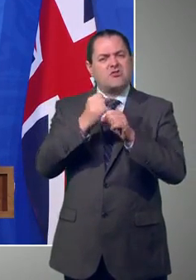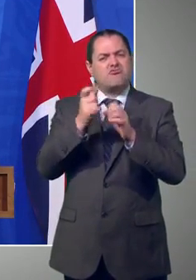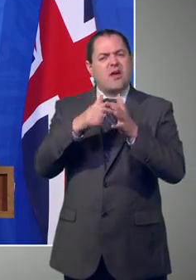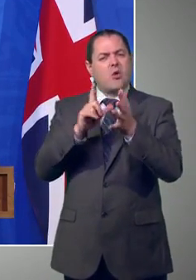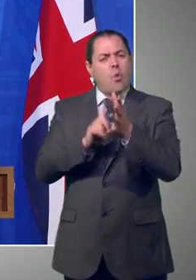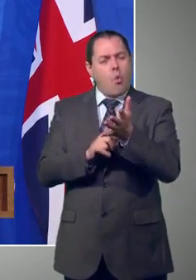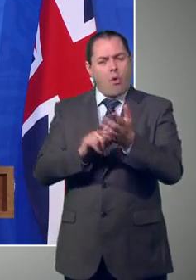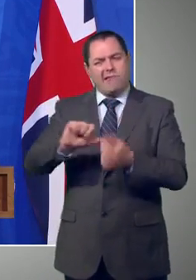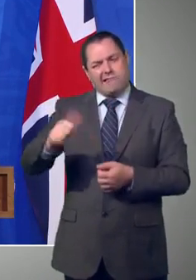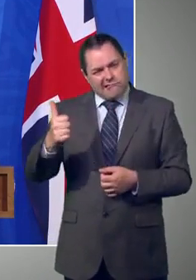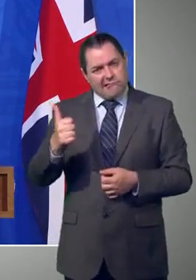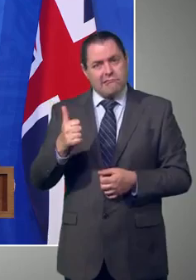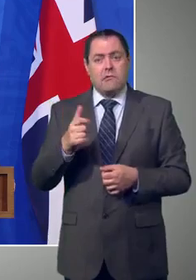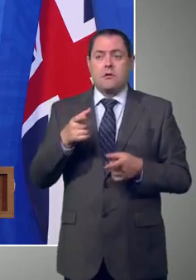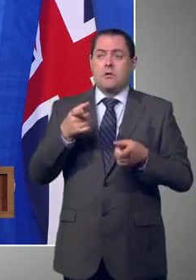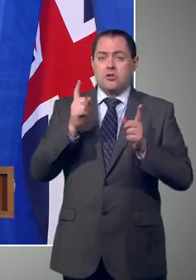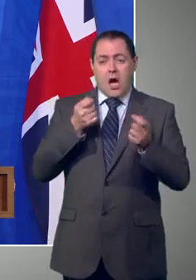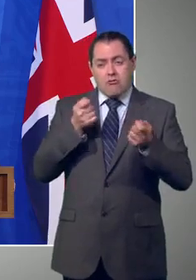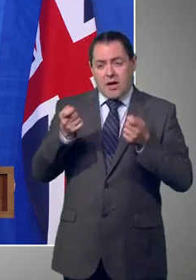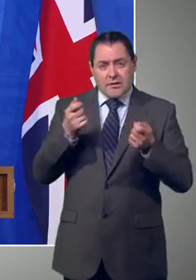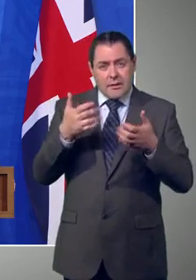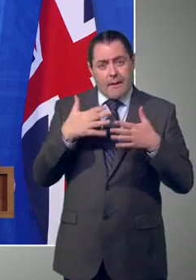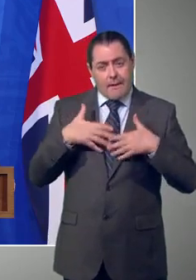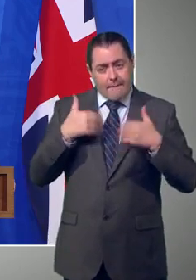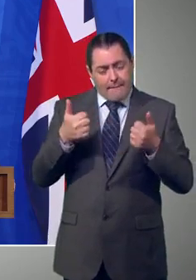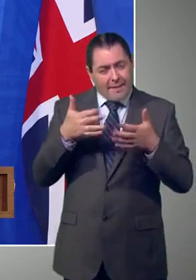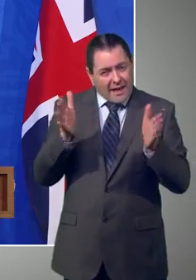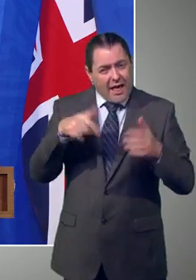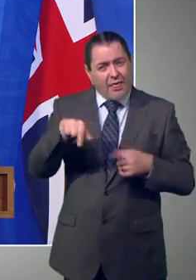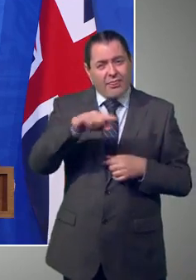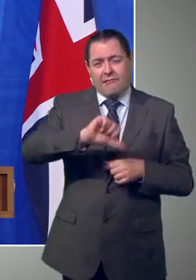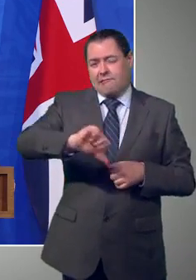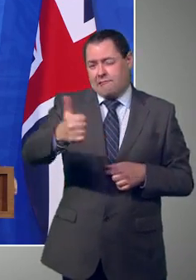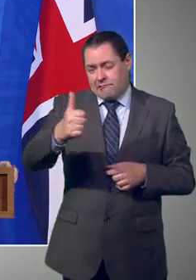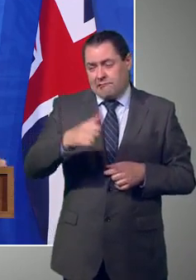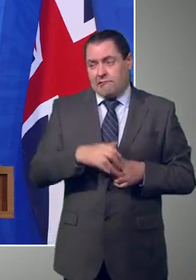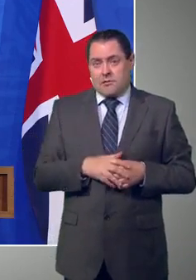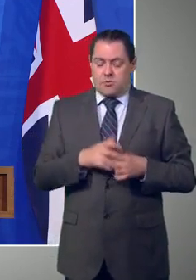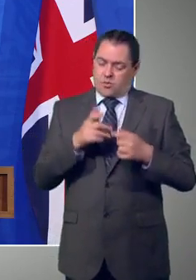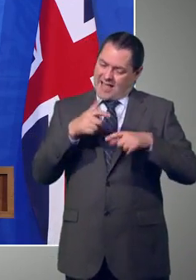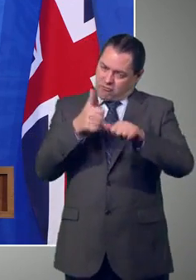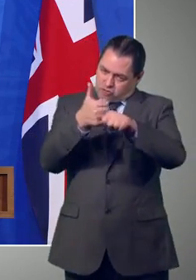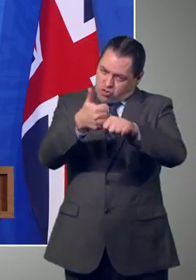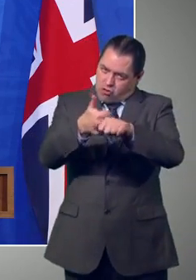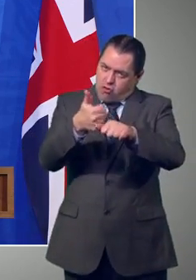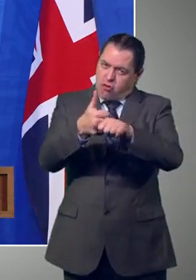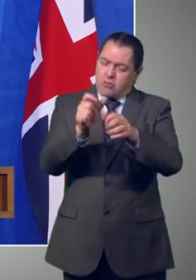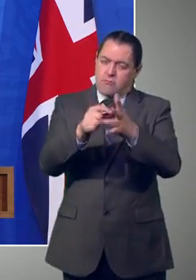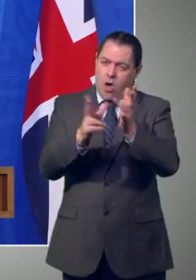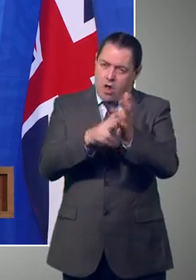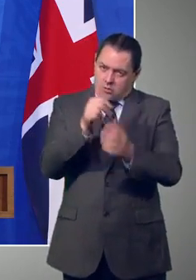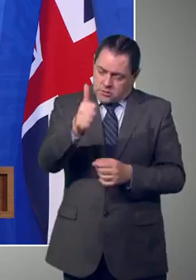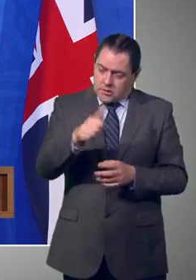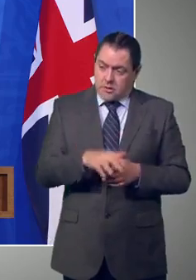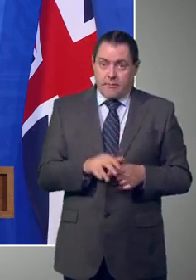public health and we are we will keep supporting Bolton and